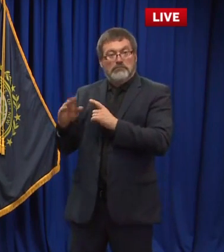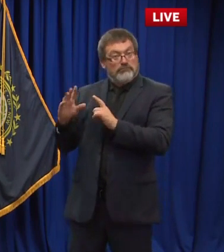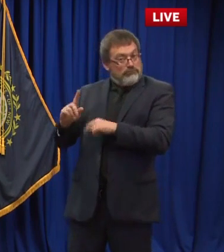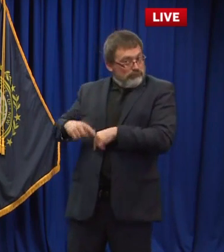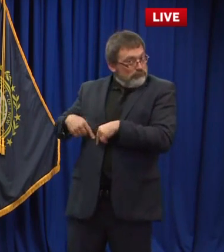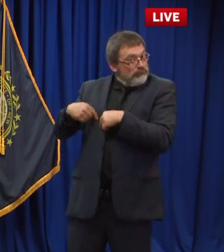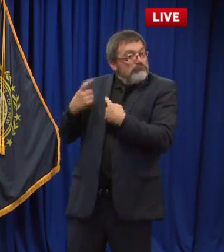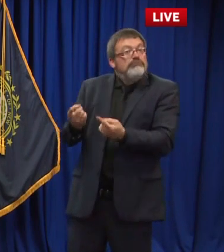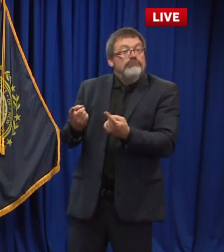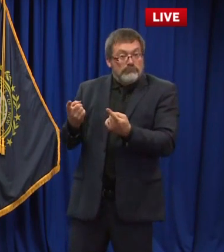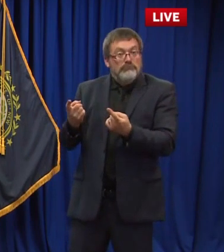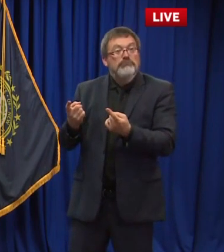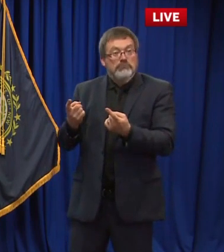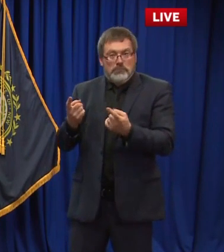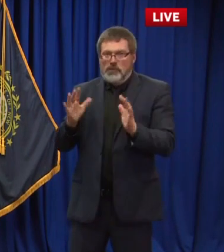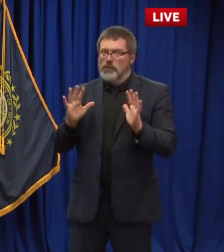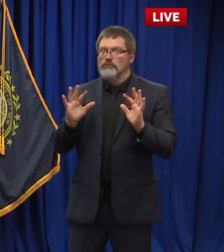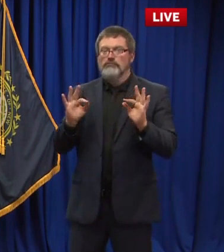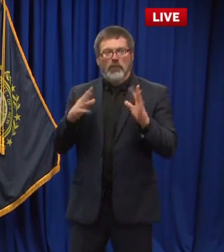THAT IS A GOOD SIGN.